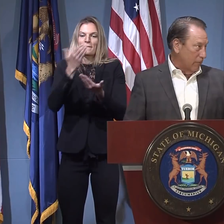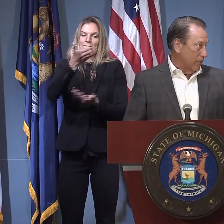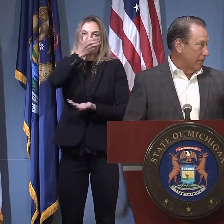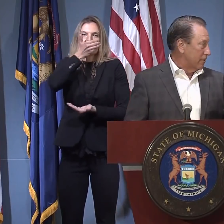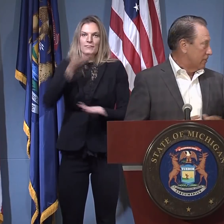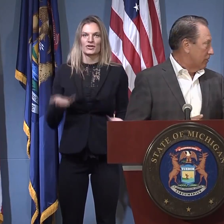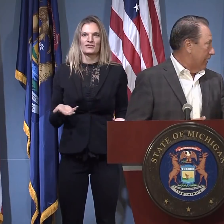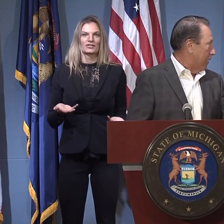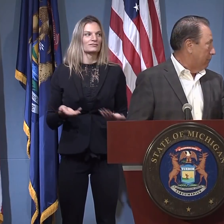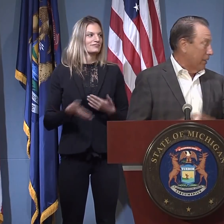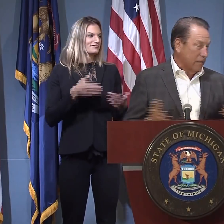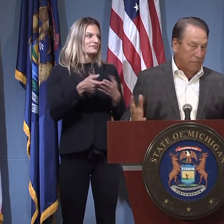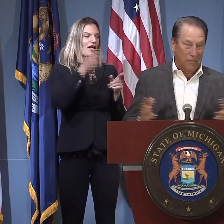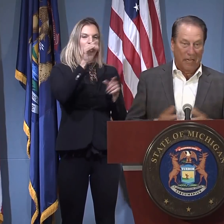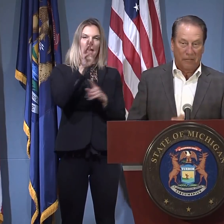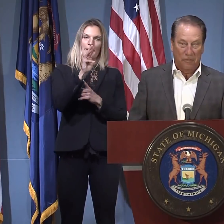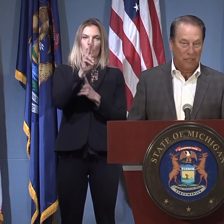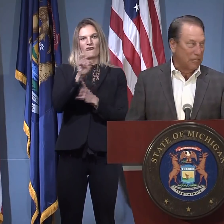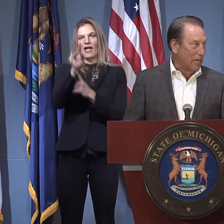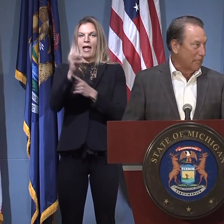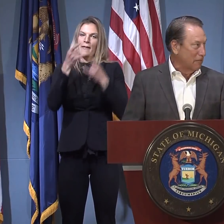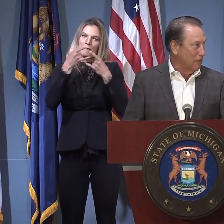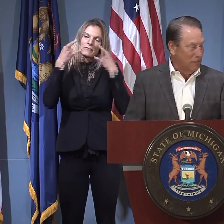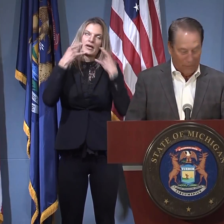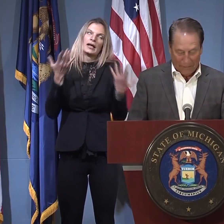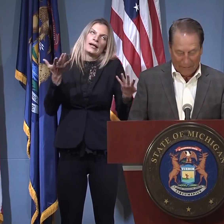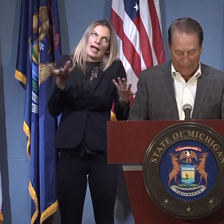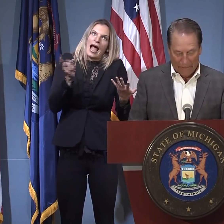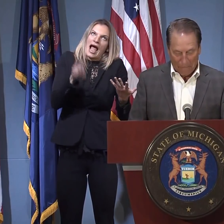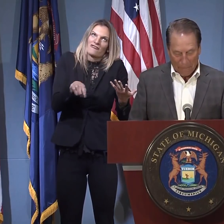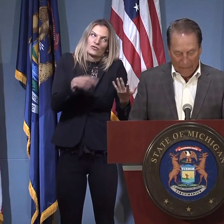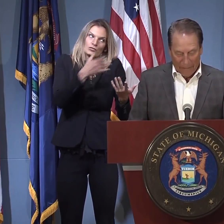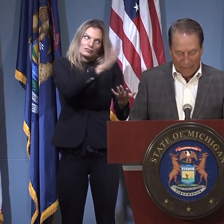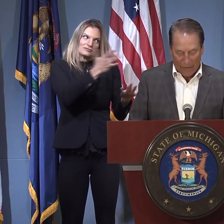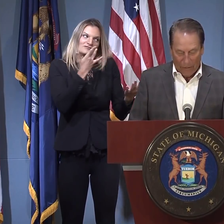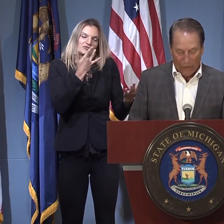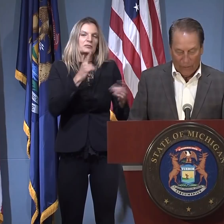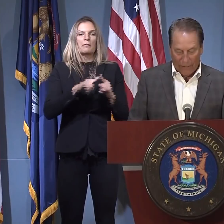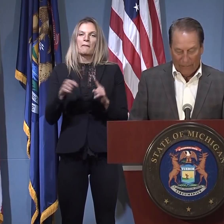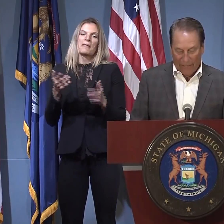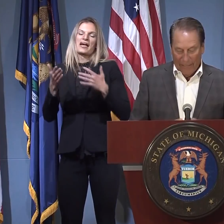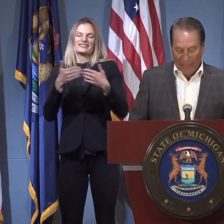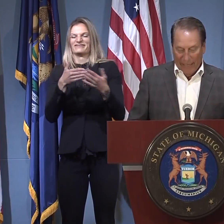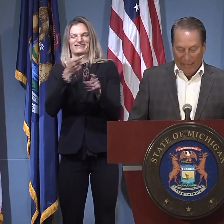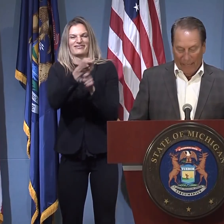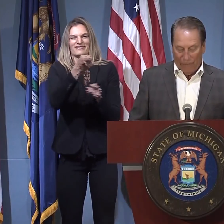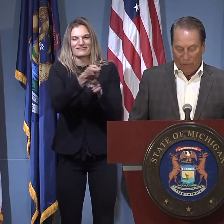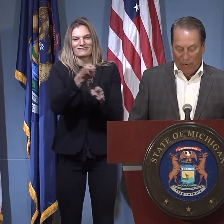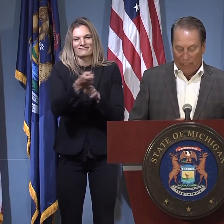THAT WAS AWESOME. I REALLY RESPECT THAT. I WOULD RATHER YOU NOT WEAR THAT SILLY ONE, YOU GOT TO DO IT, YOU